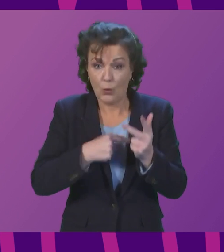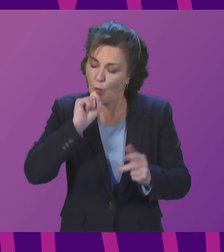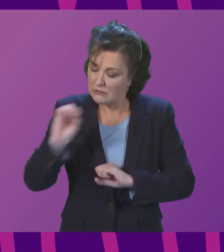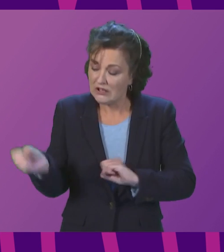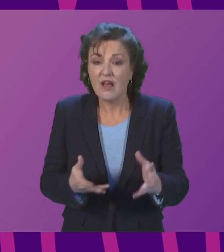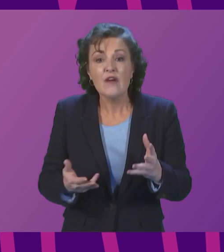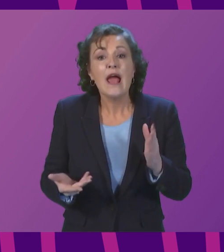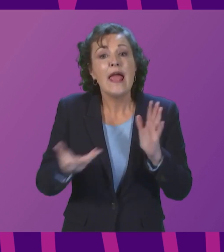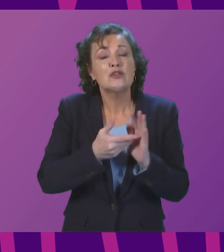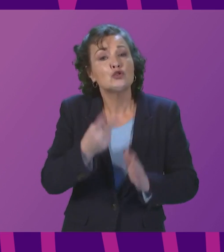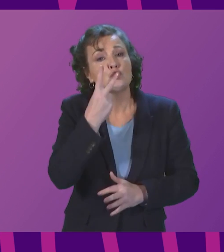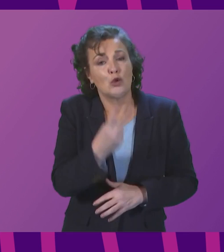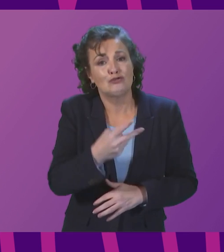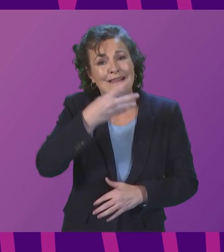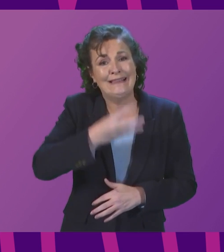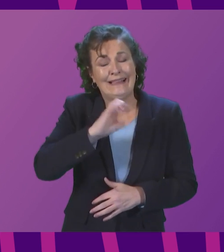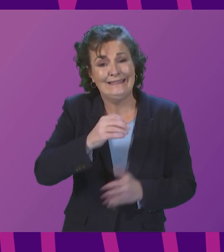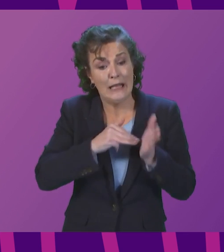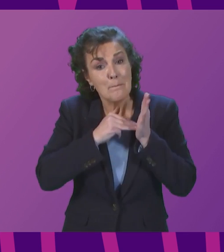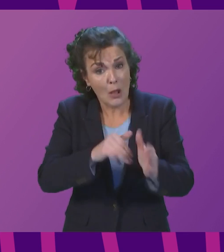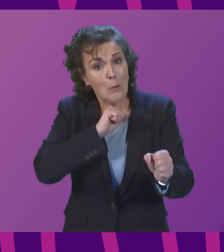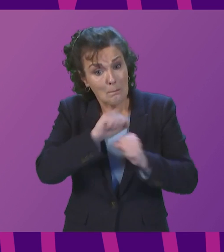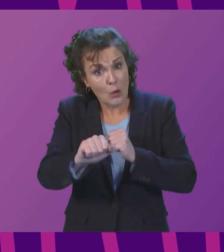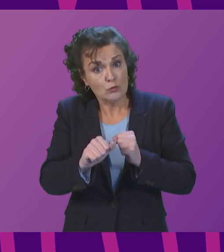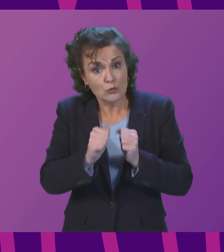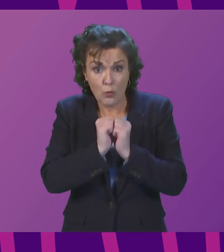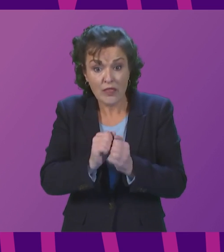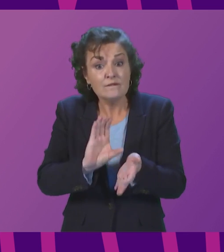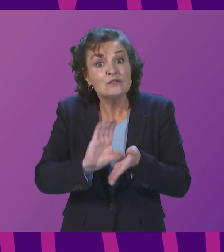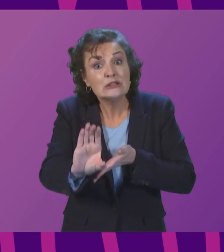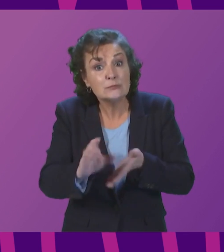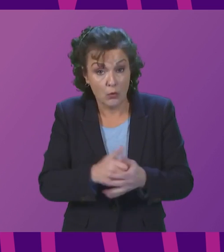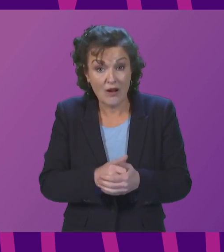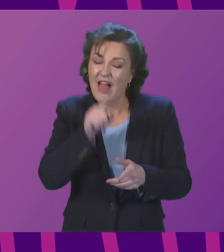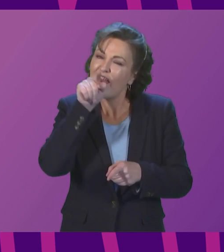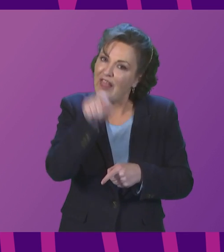£290 million-worth of support, which would be the equivalent of the consequentials had